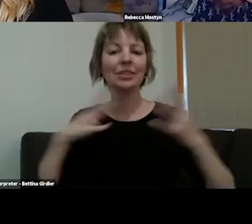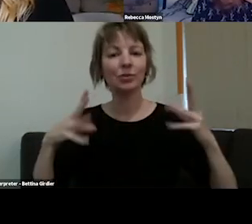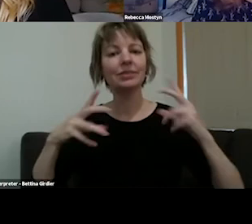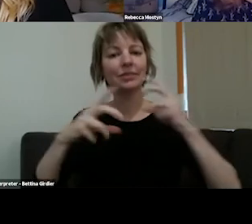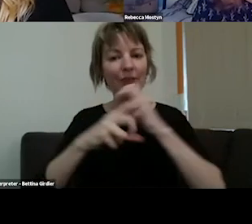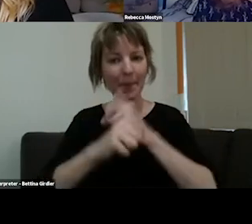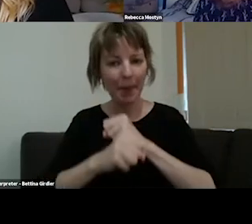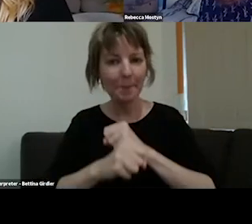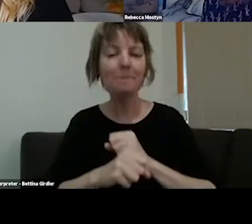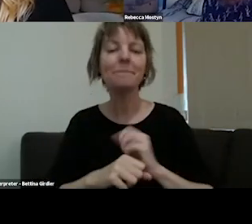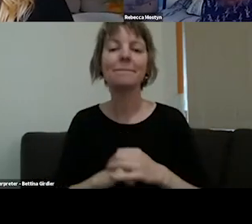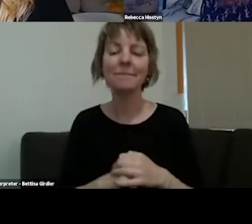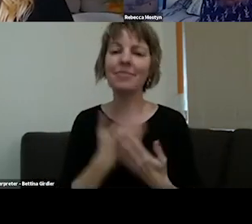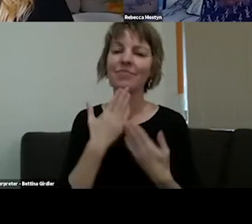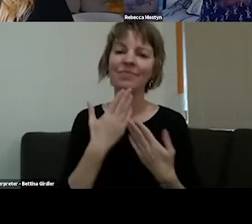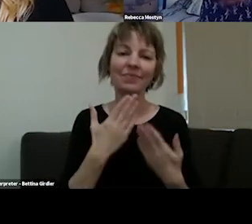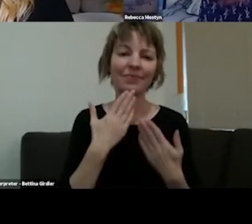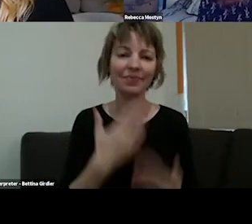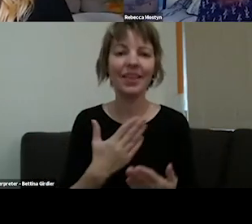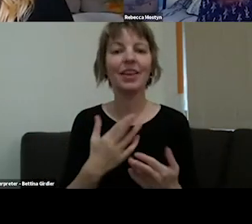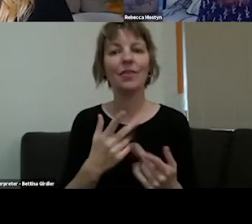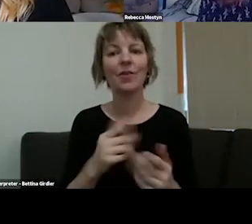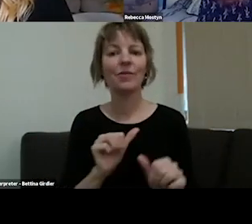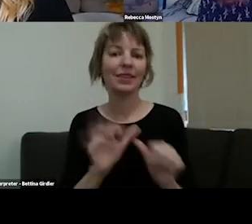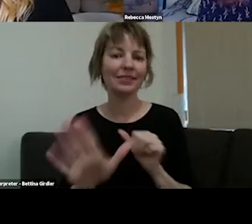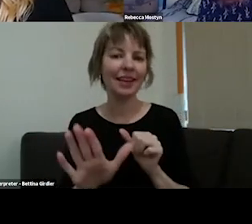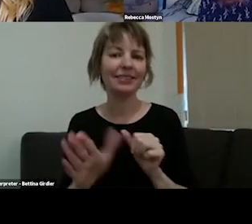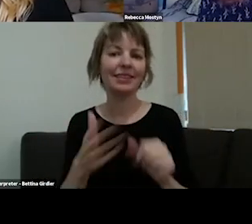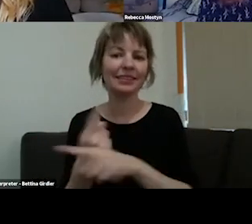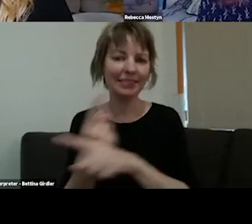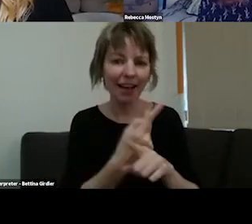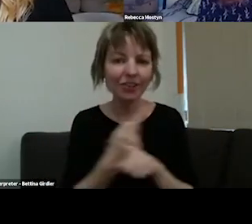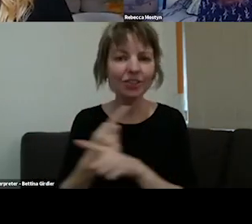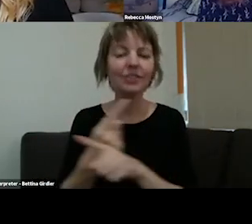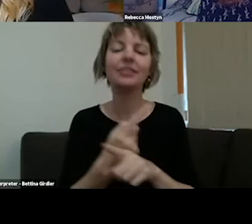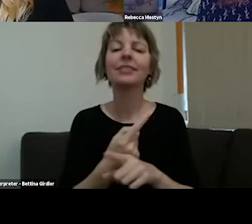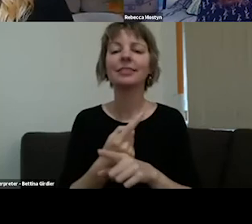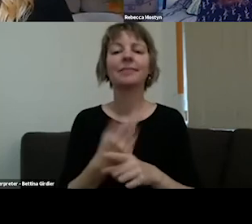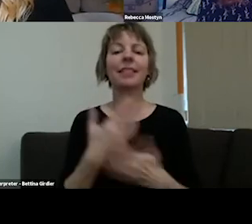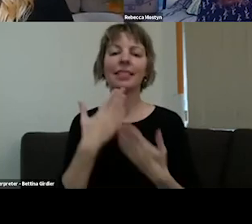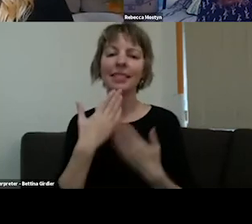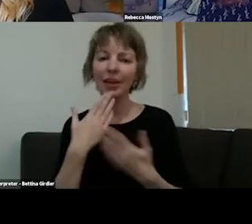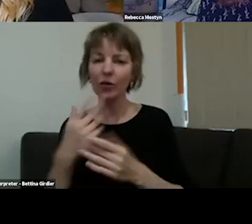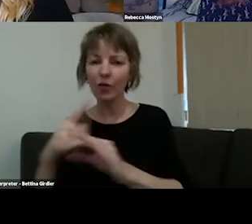Thank you so much for this incredible discussion and thank you to everybody for your questions and we're very sorry